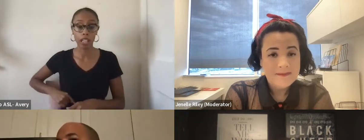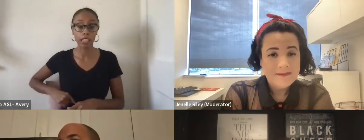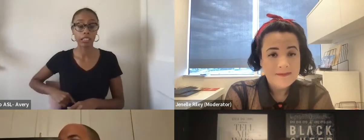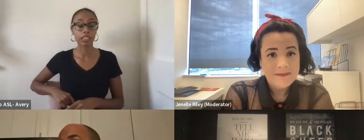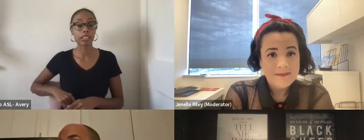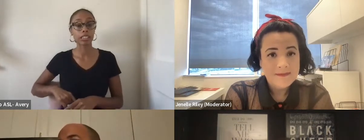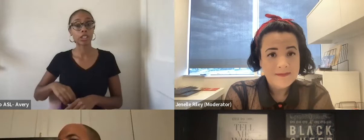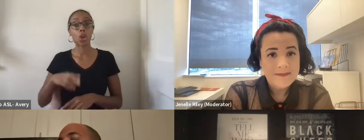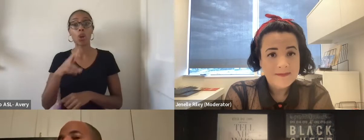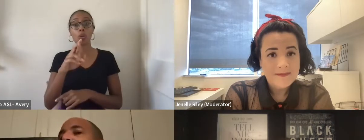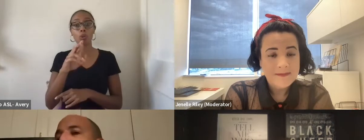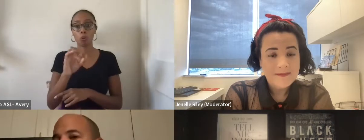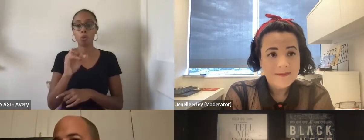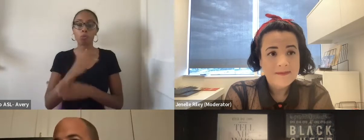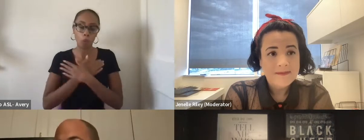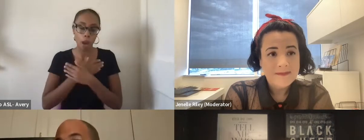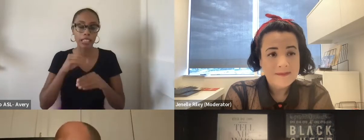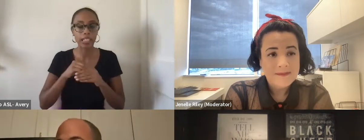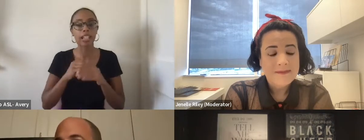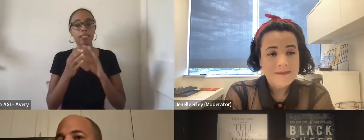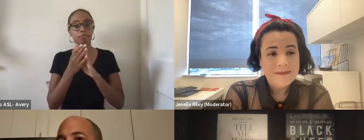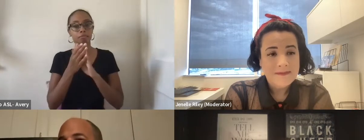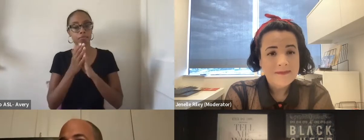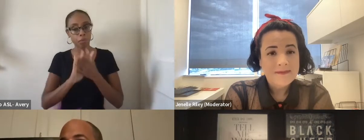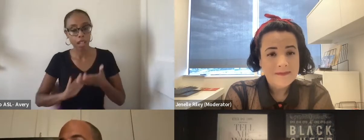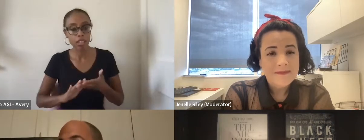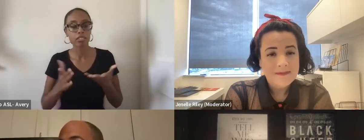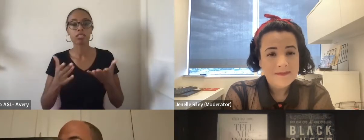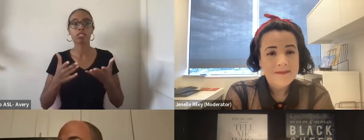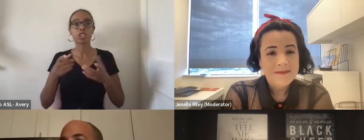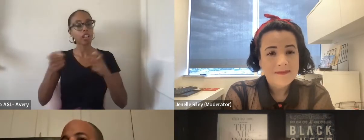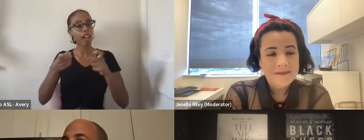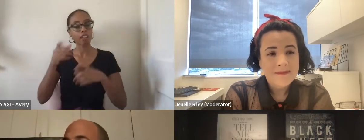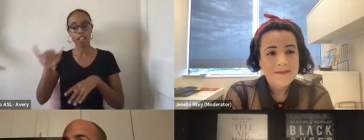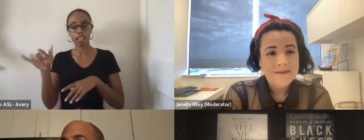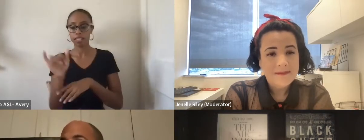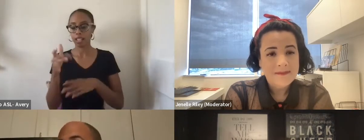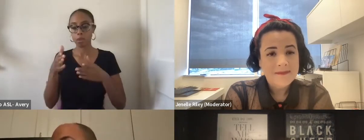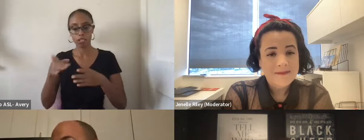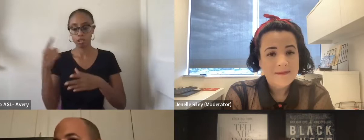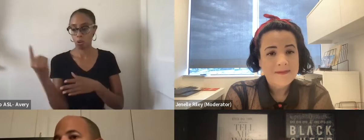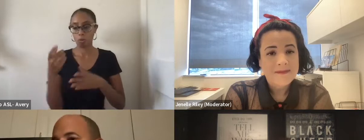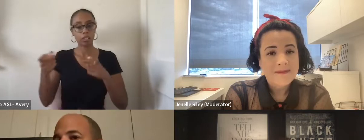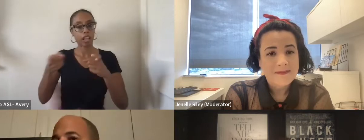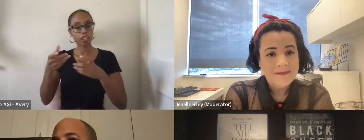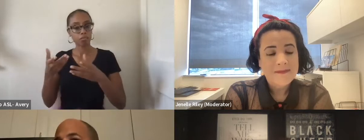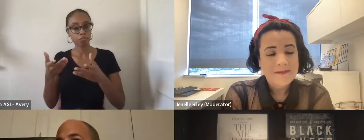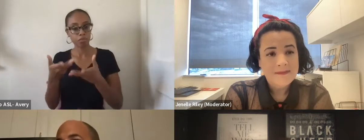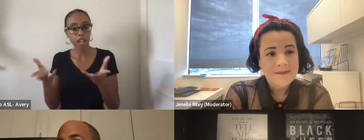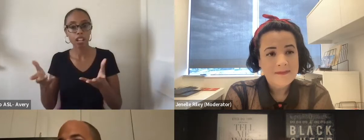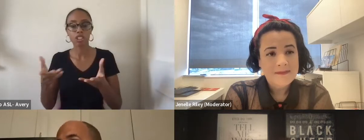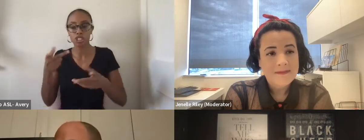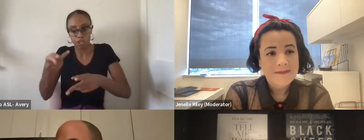She understood what she needed to do finally to adapt herself to those particular circumstances and